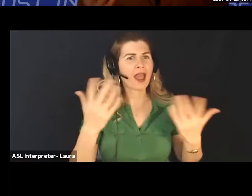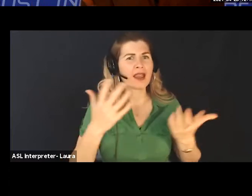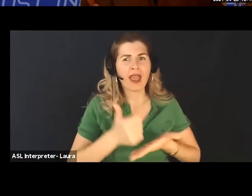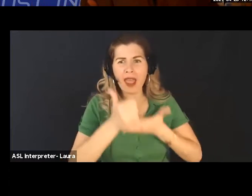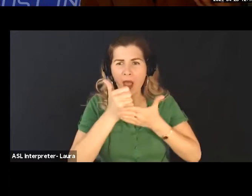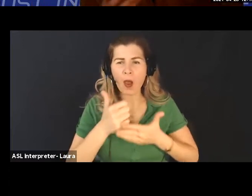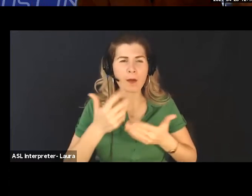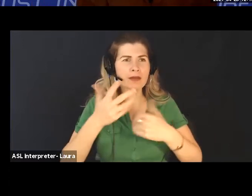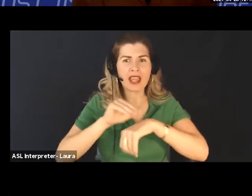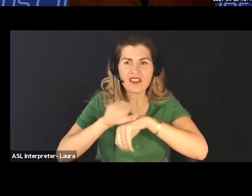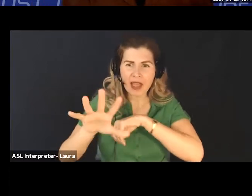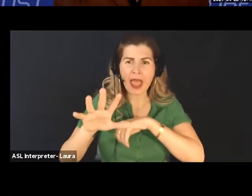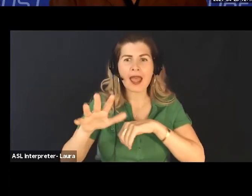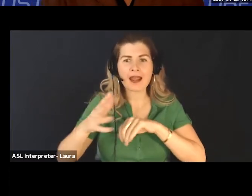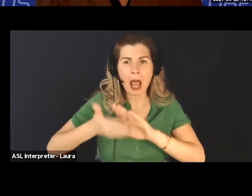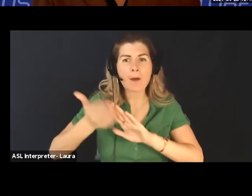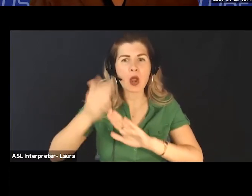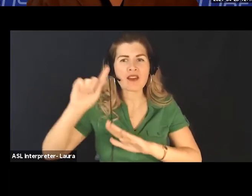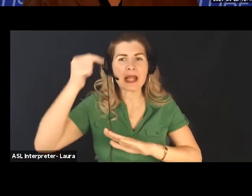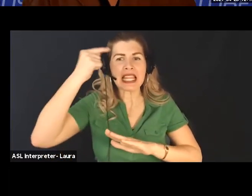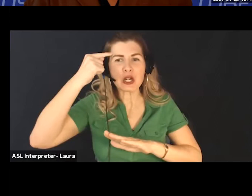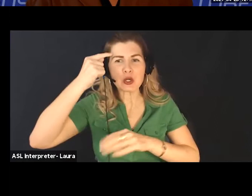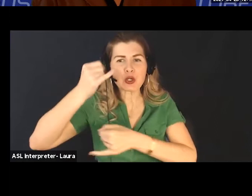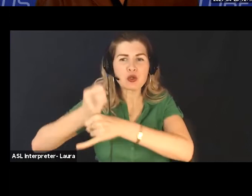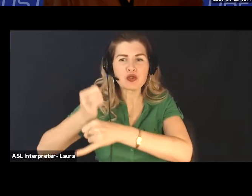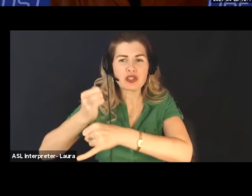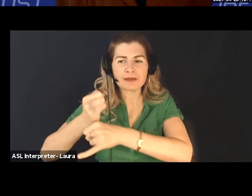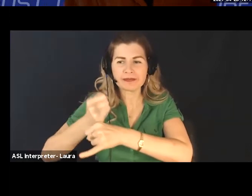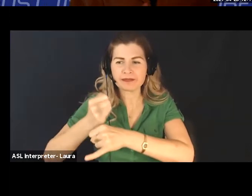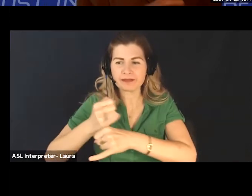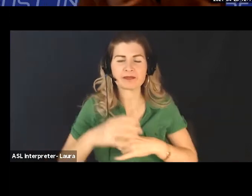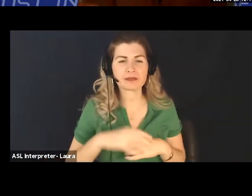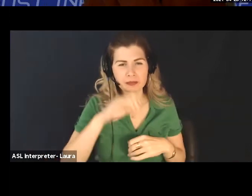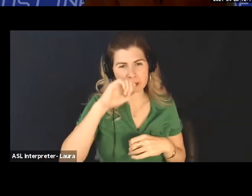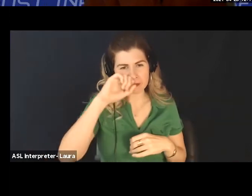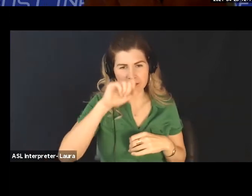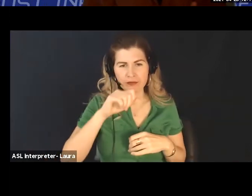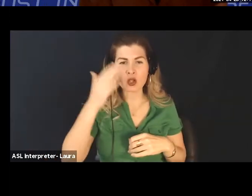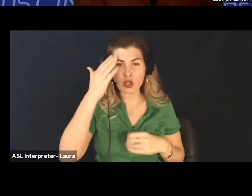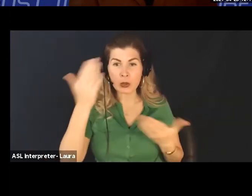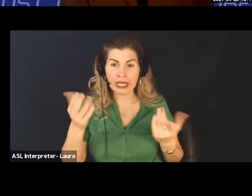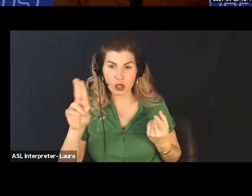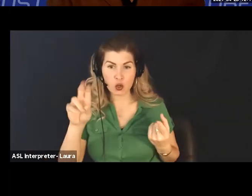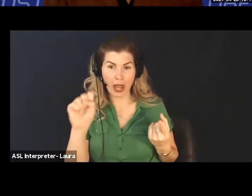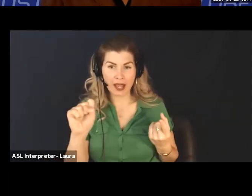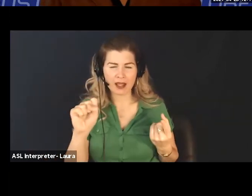the operation of political institutions in the United States specifically. But I don't think only in the United States,